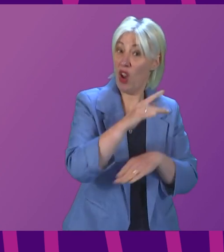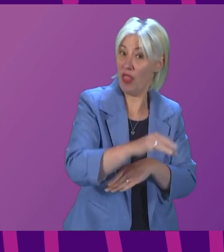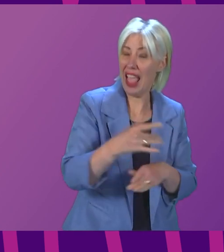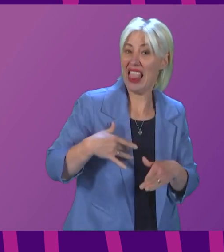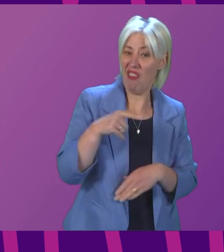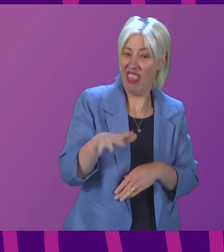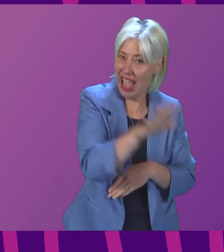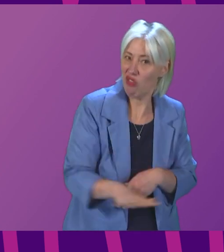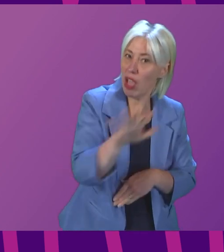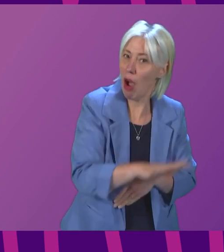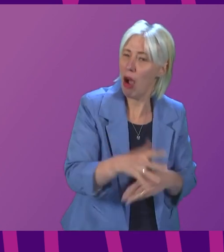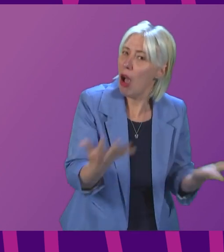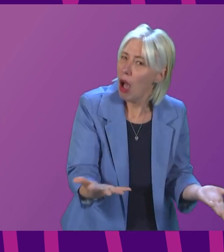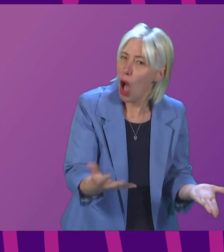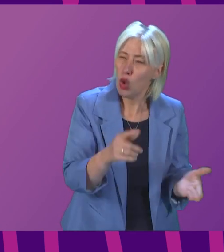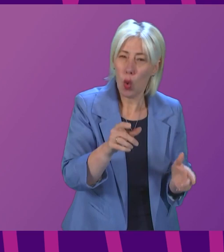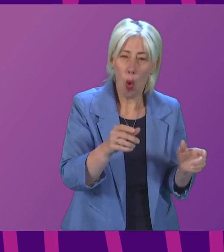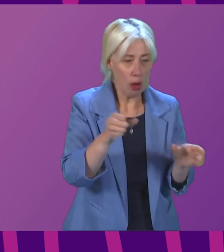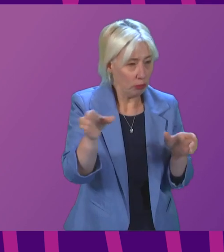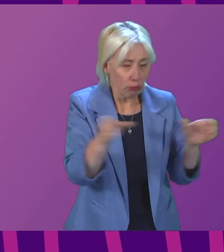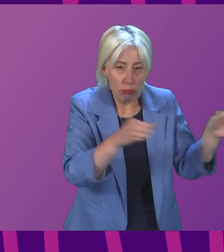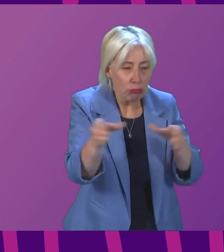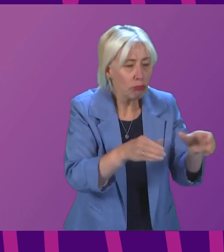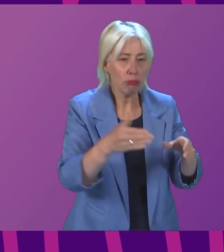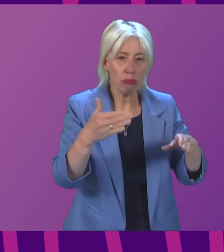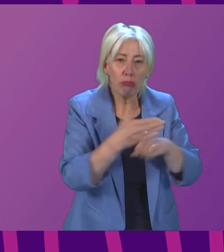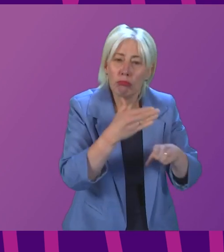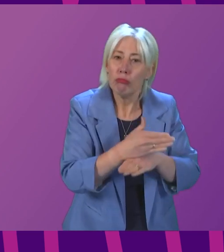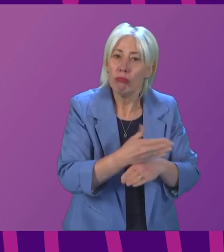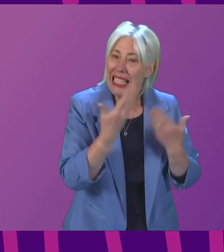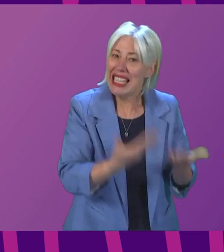Those are people who are employed right now and who would be finding the cost of living